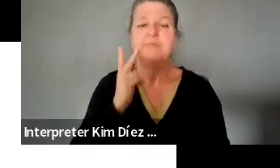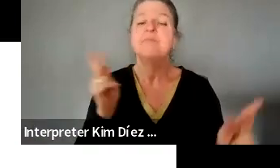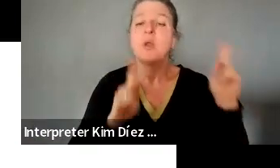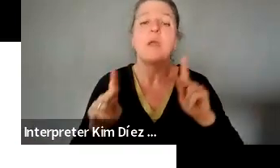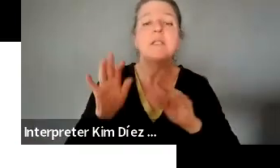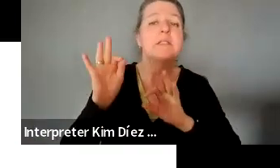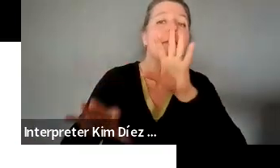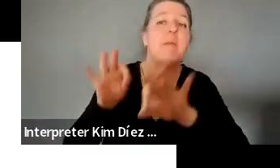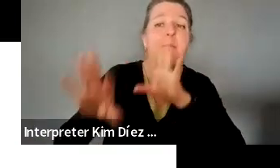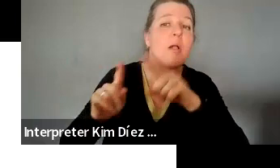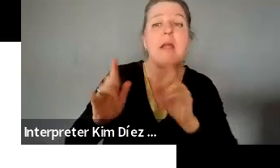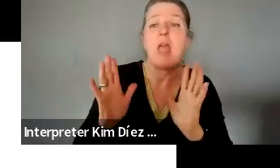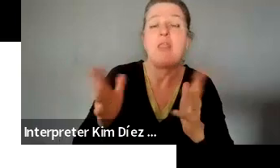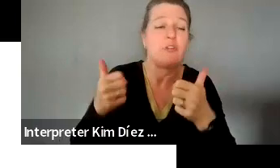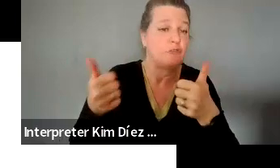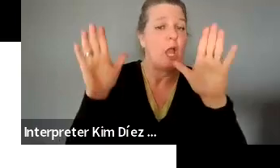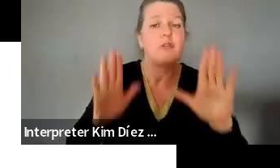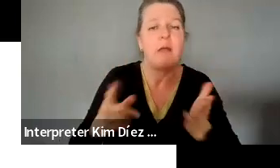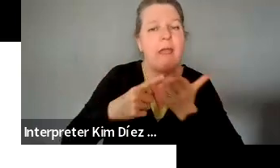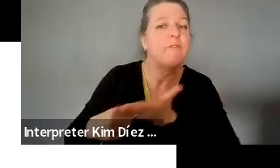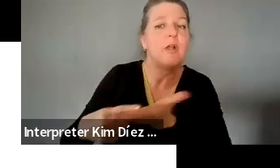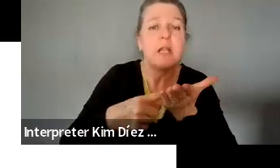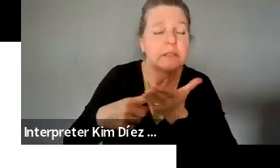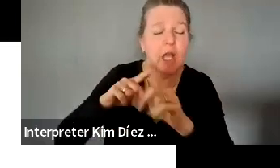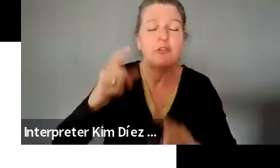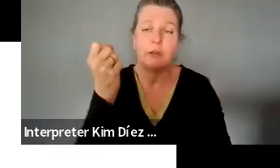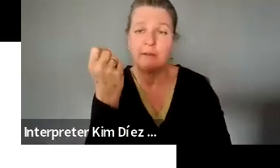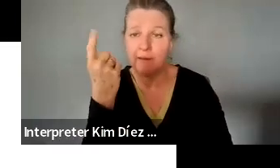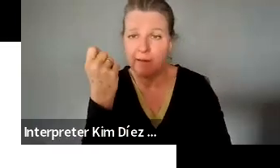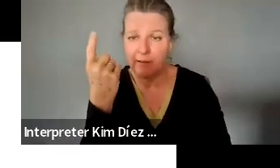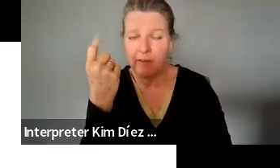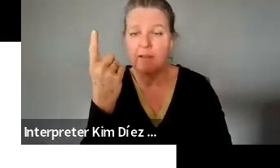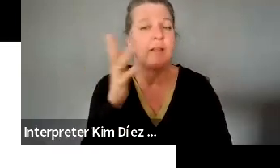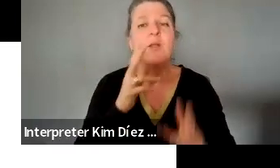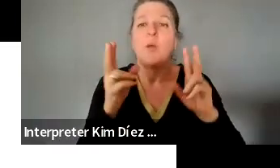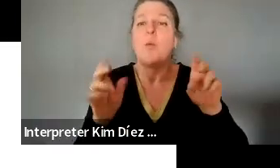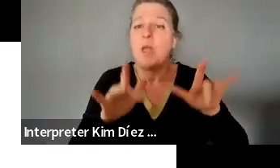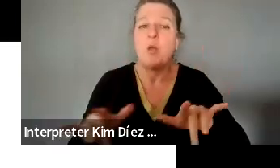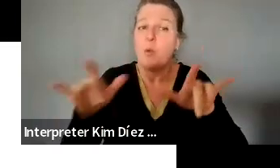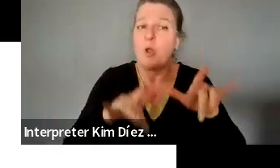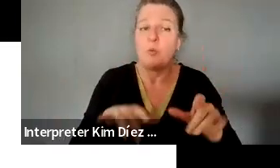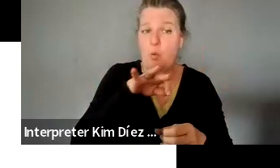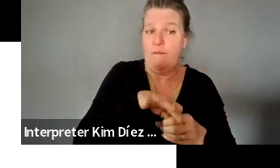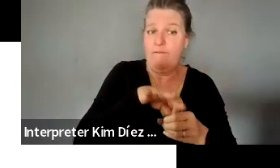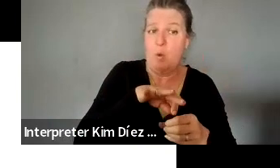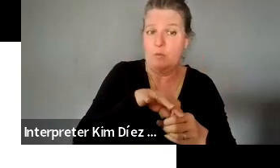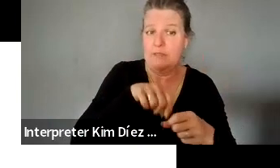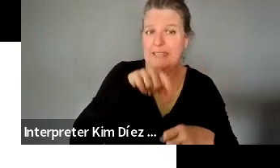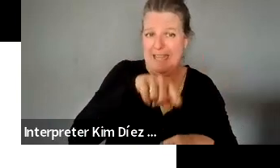which is terrific for a discussion in the chat. However, we will record the votes in the poll, so please vote in the poll